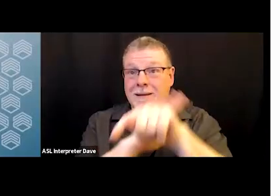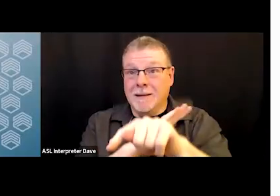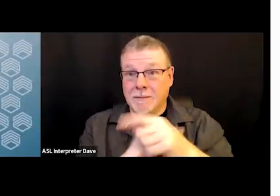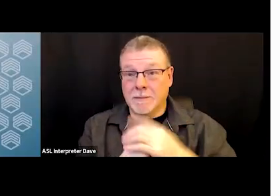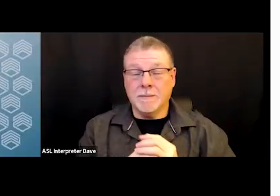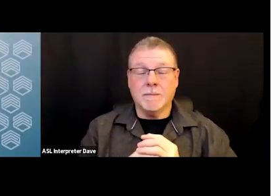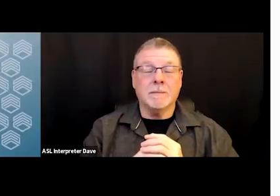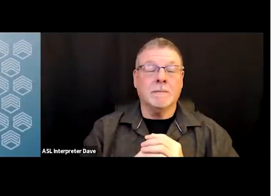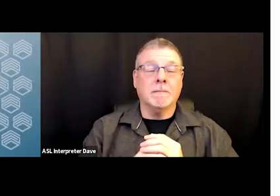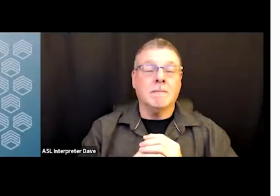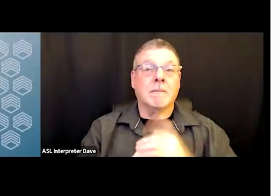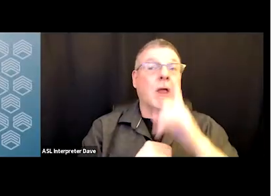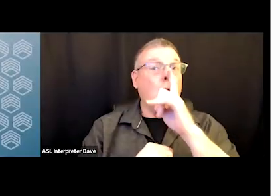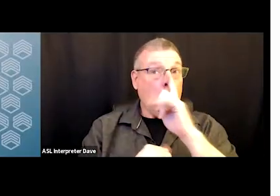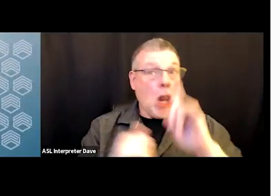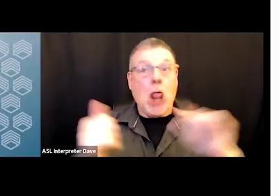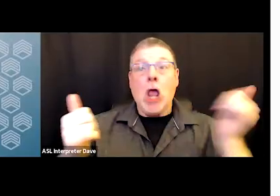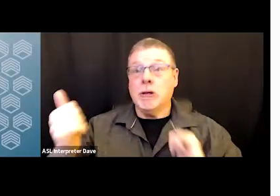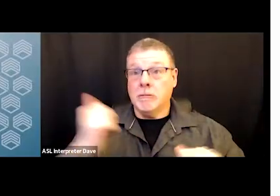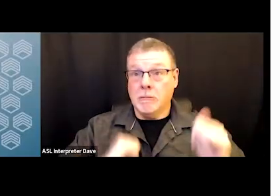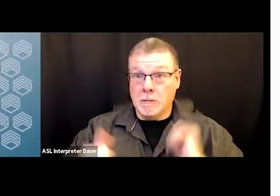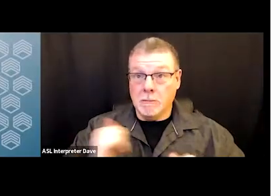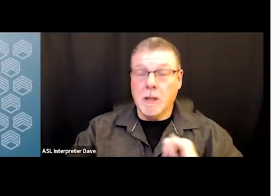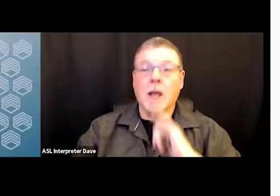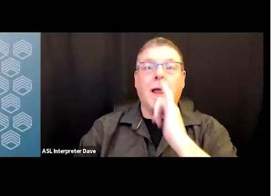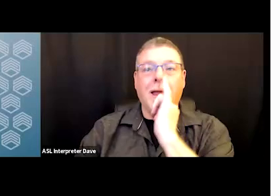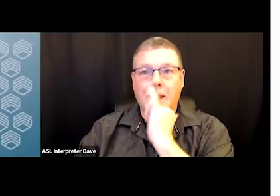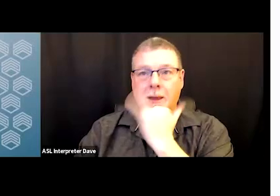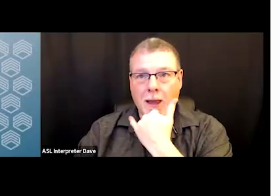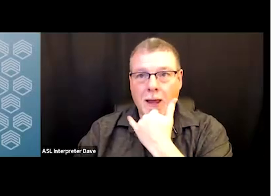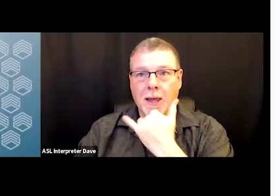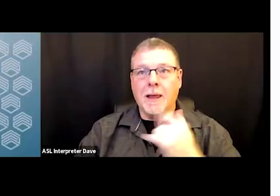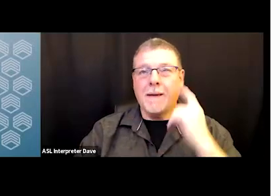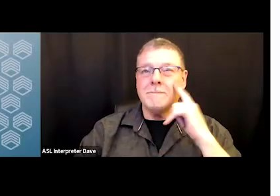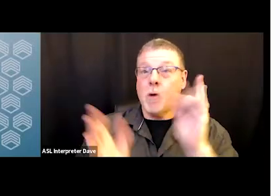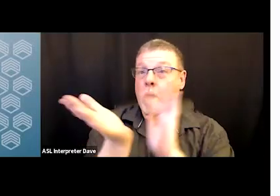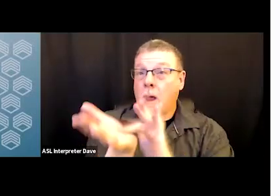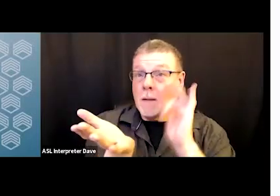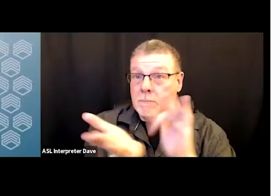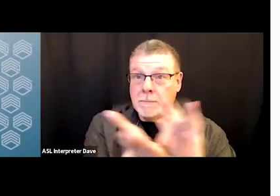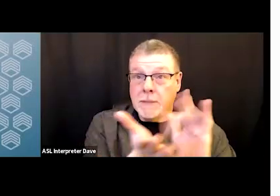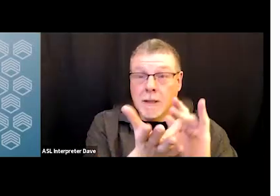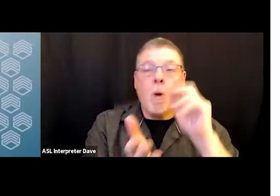It can oftentimes look dramatic and be mistaken for either manipulation or a medical event.